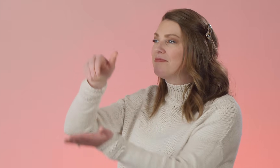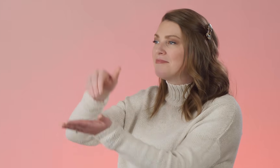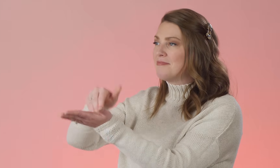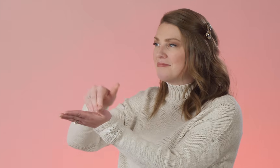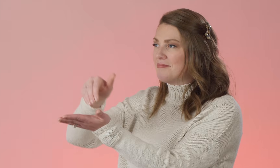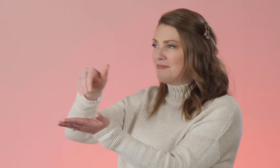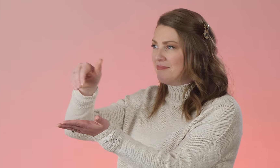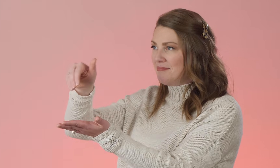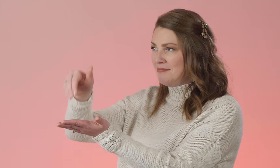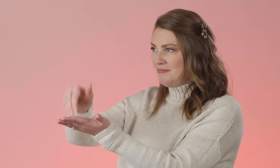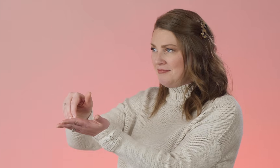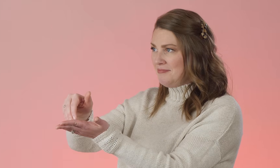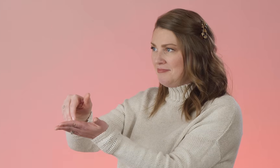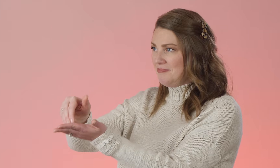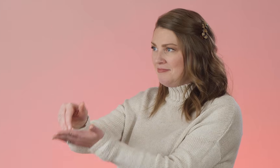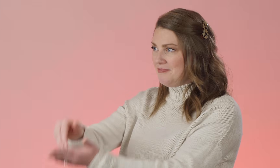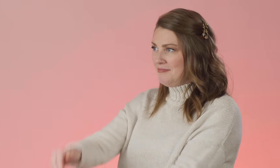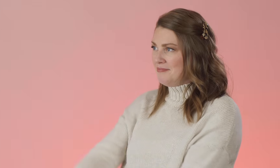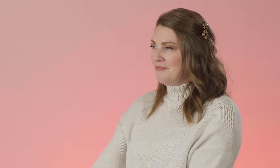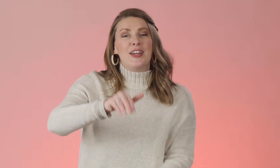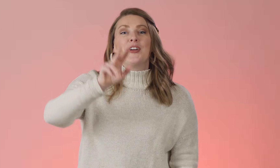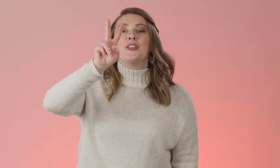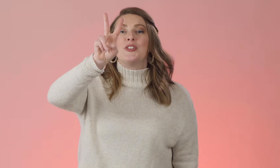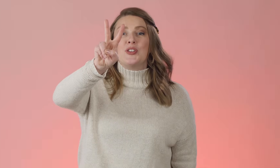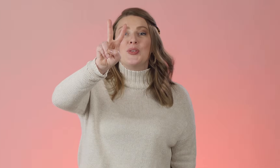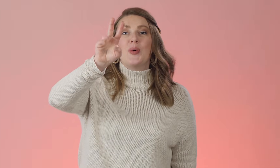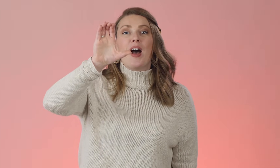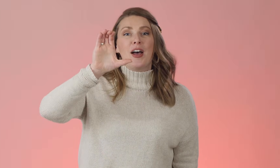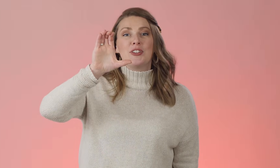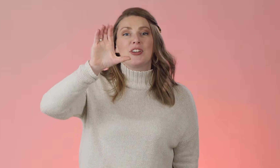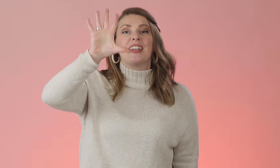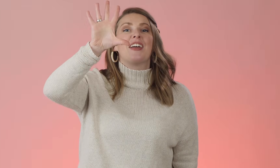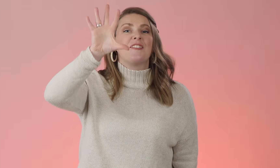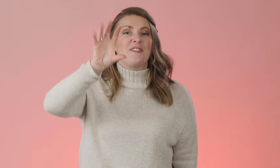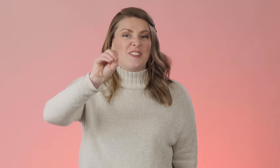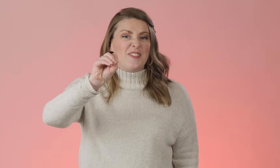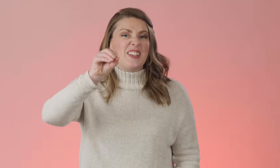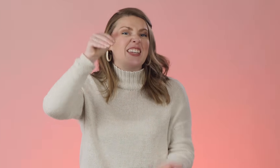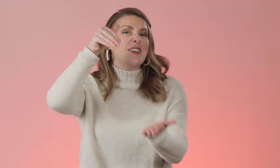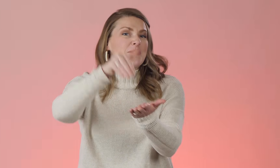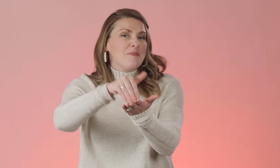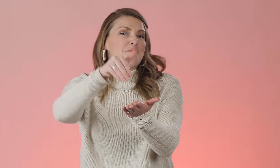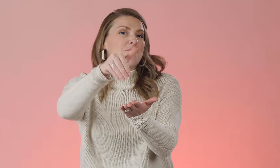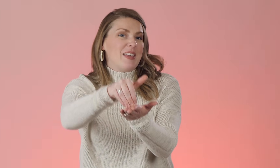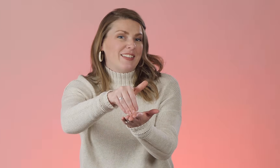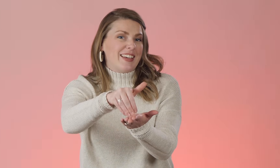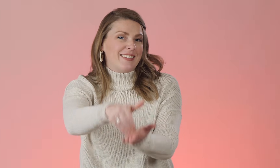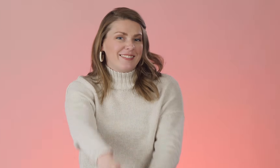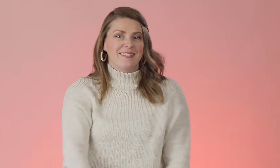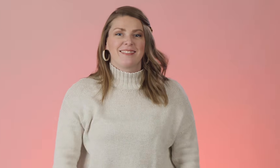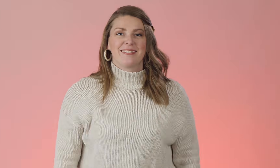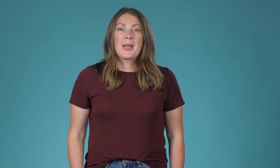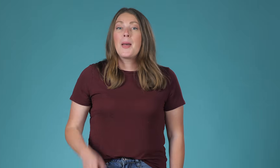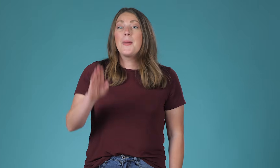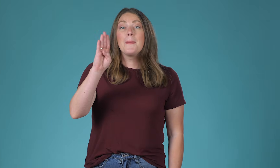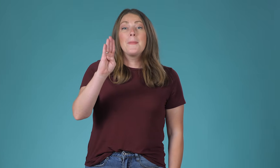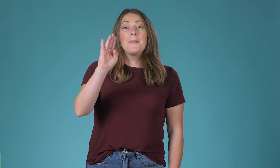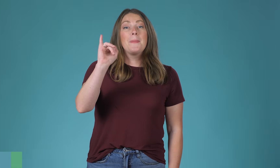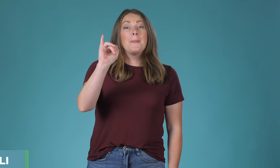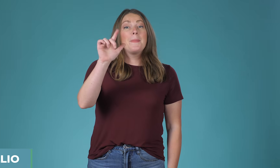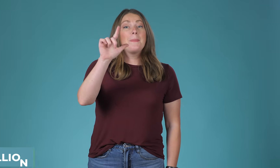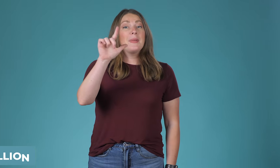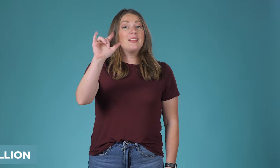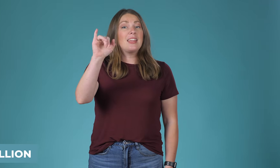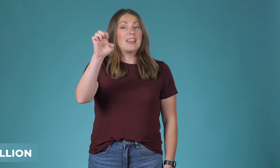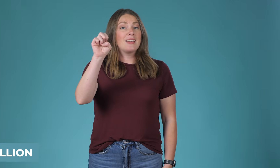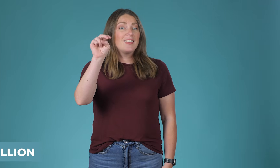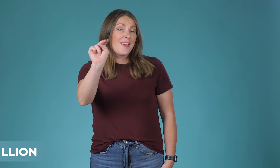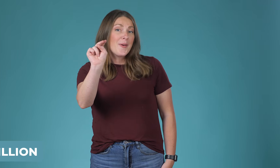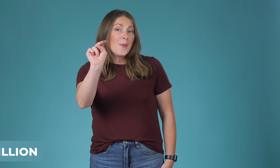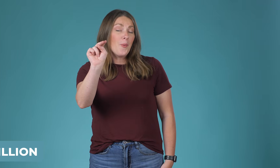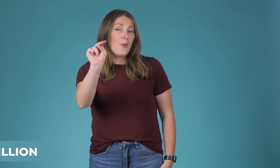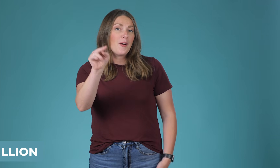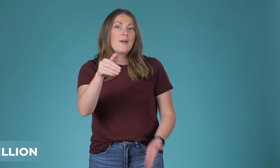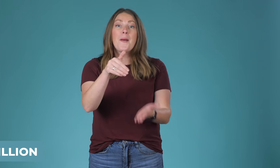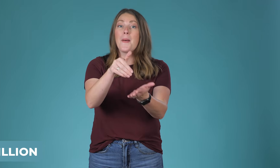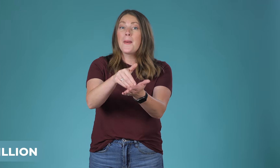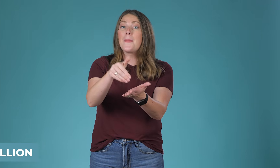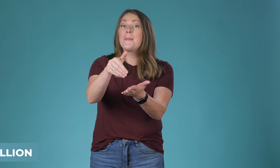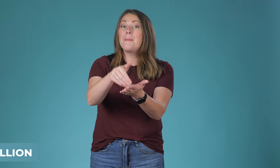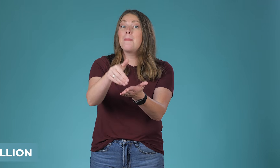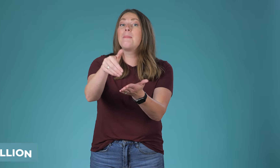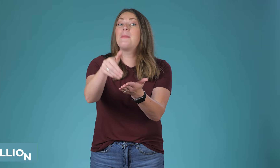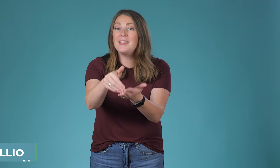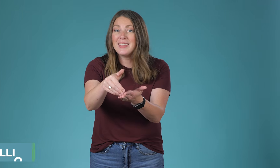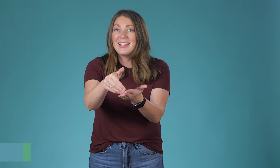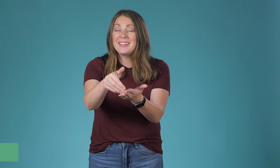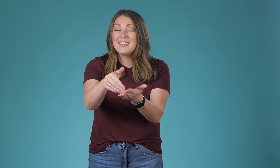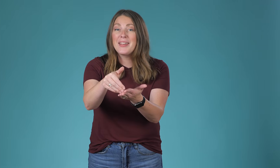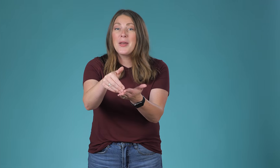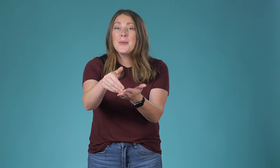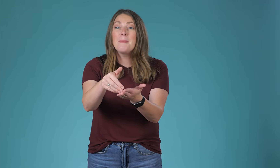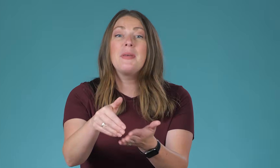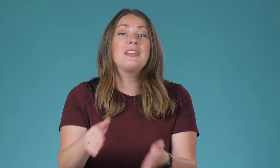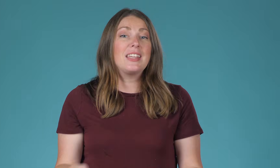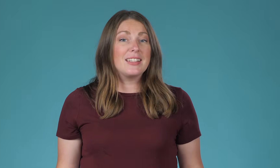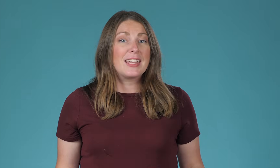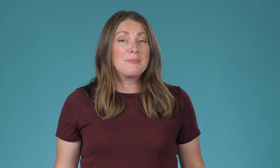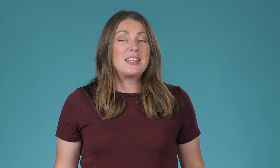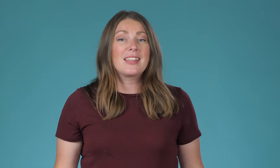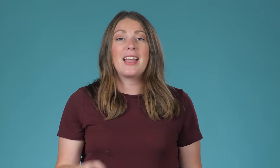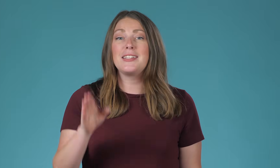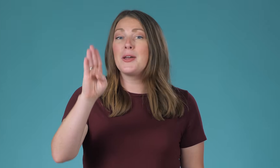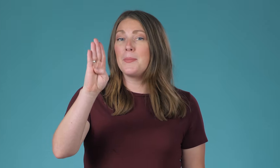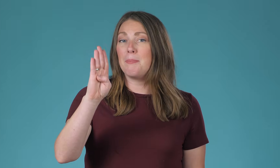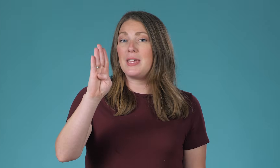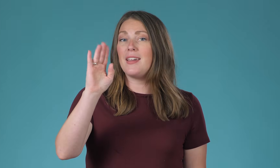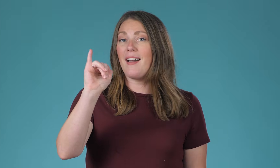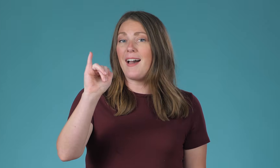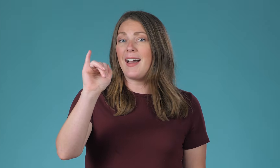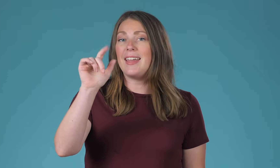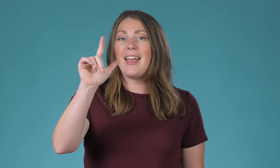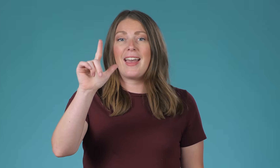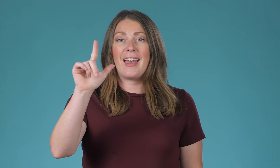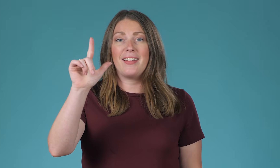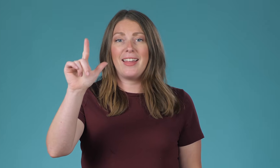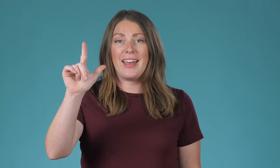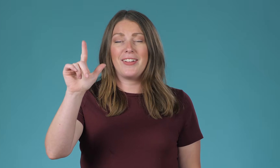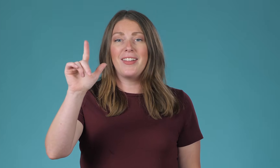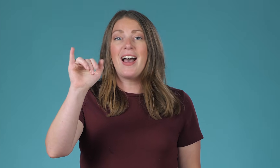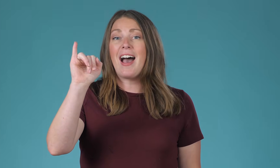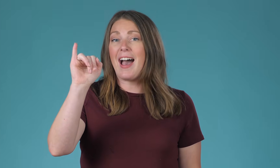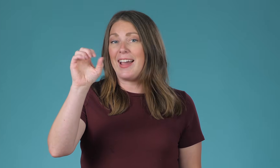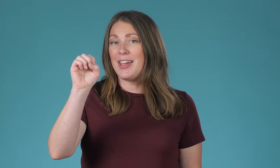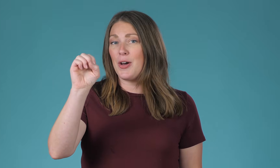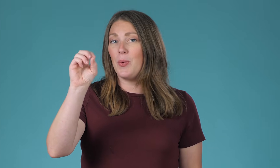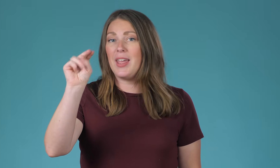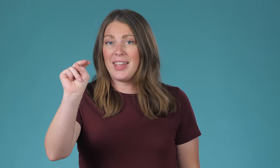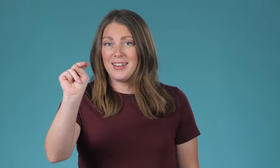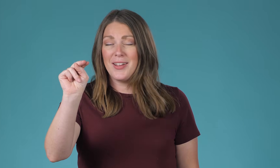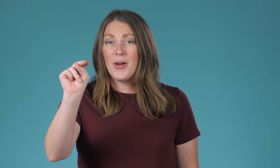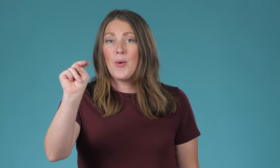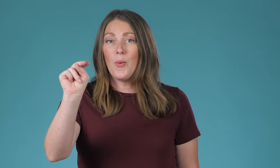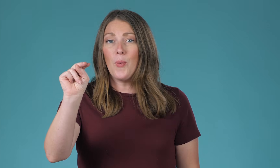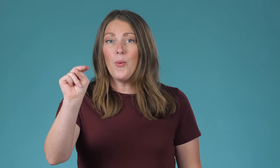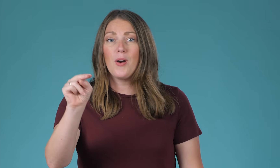million goes twice, 250,000,000. Billion or billion, billion can be signed b i l l i o n or